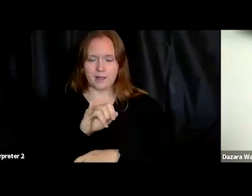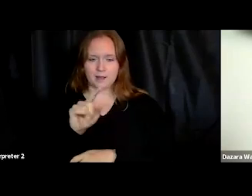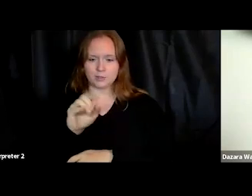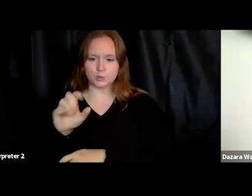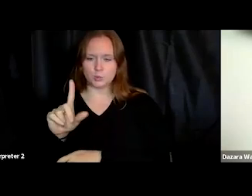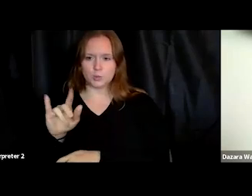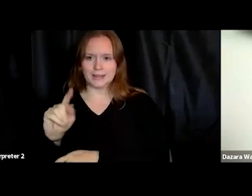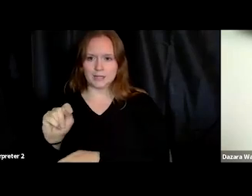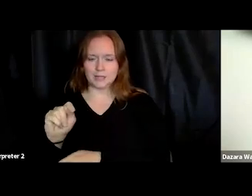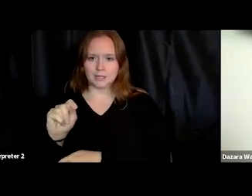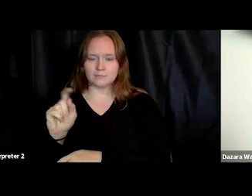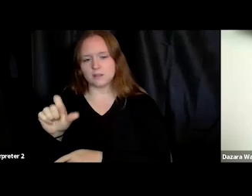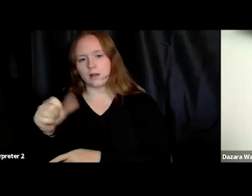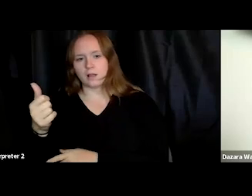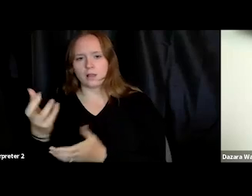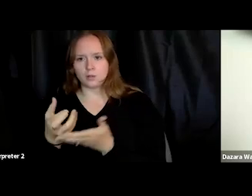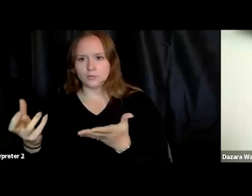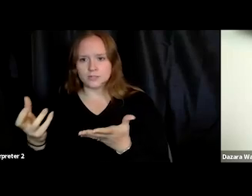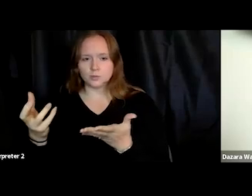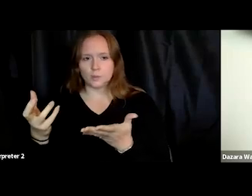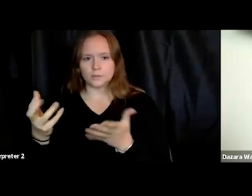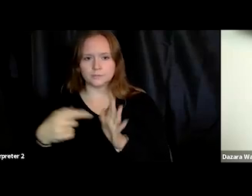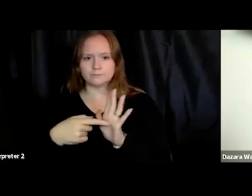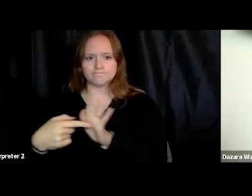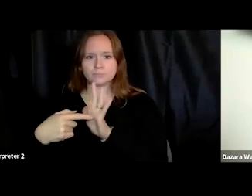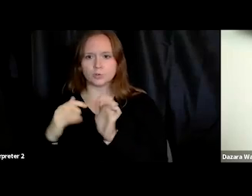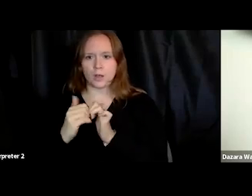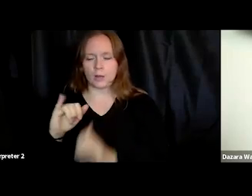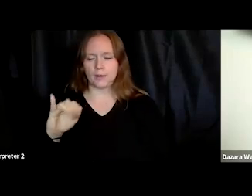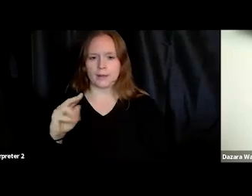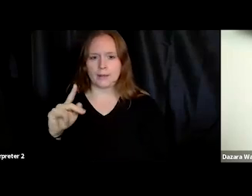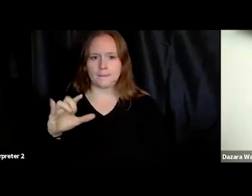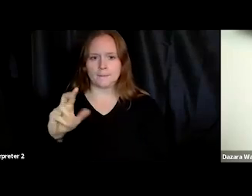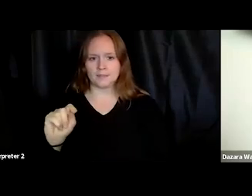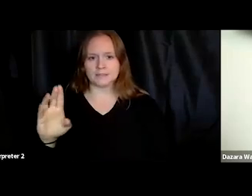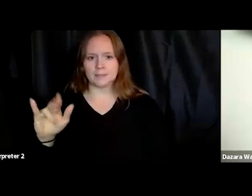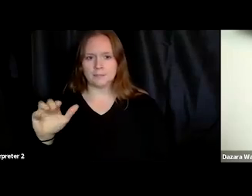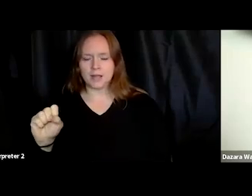to consider how implicit bias contribute to the disparities and how SOAR services are not only access